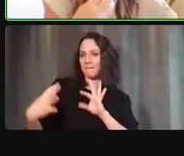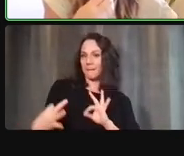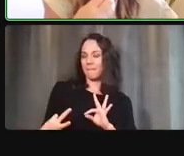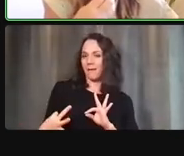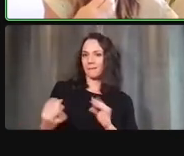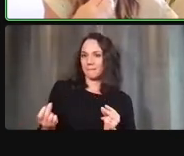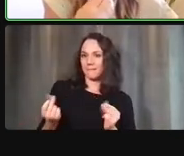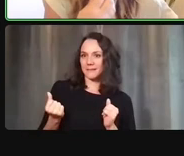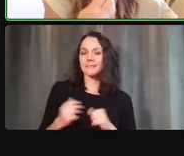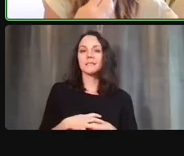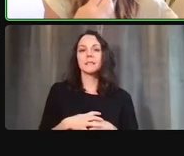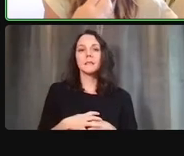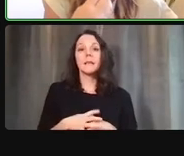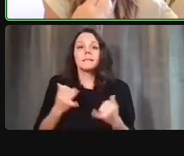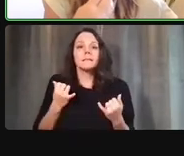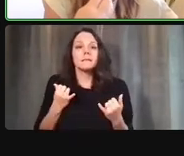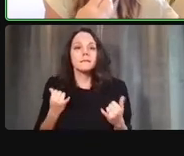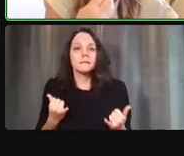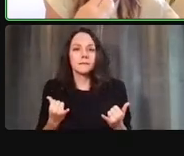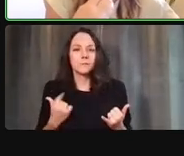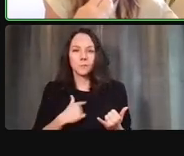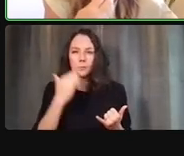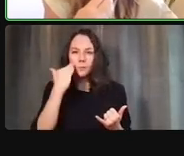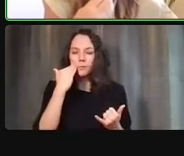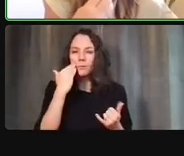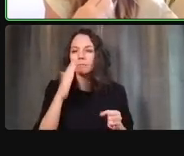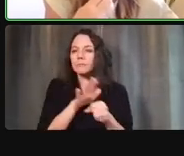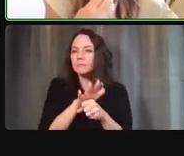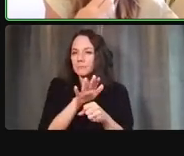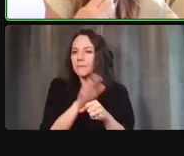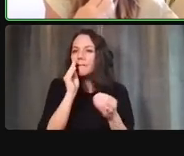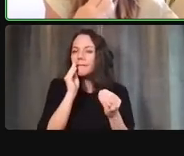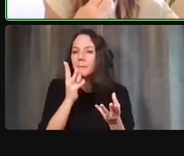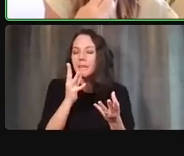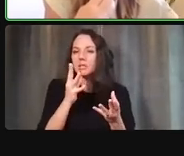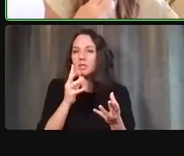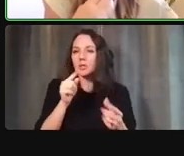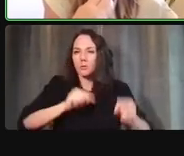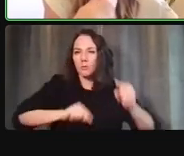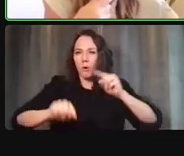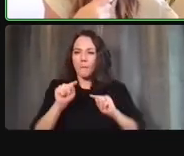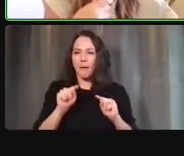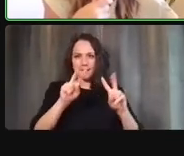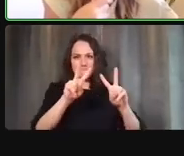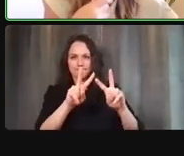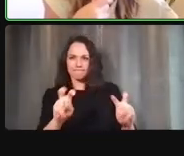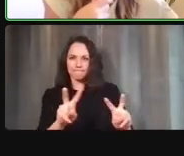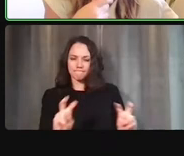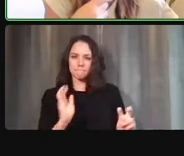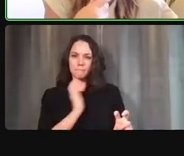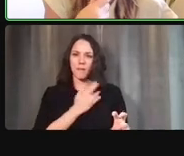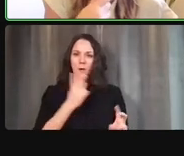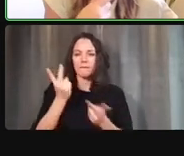We have enough information to re examine our visitor experience. One of the things that we have started